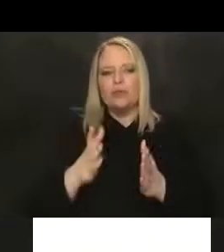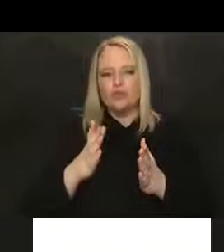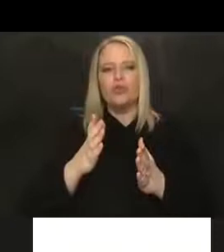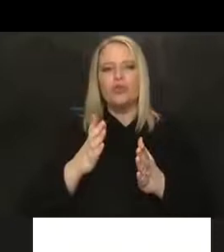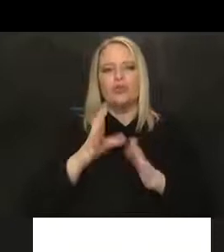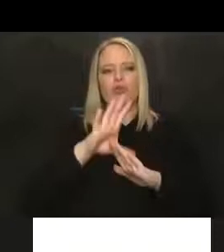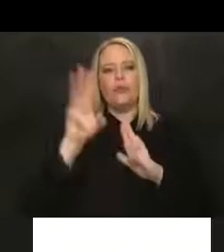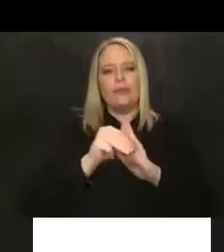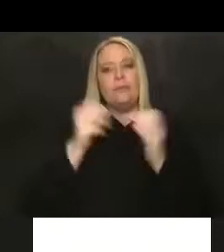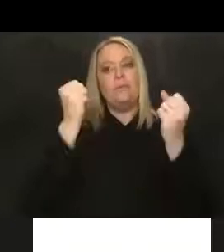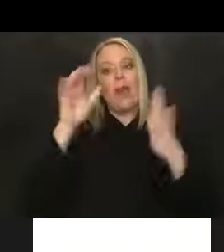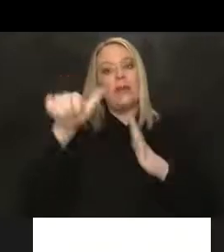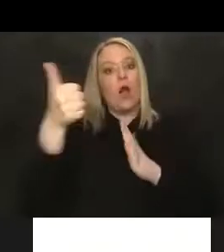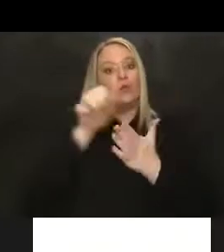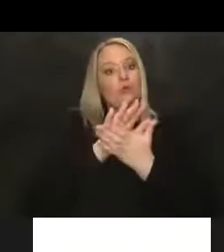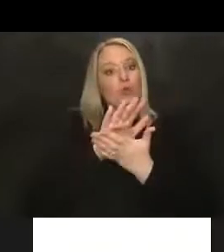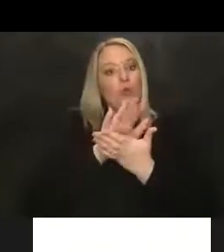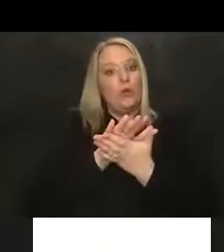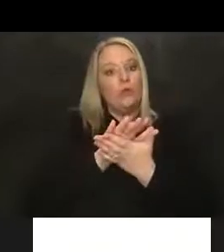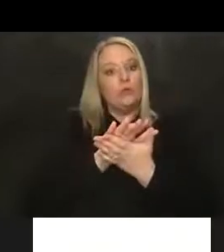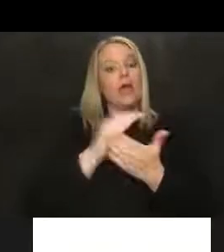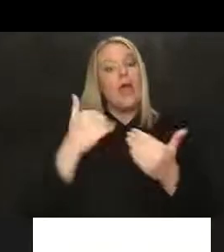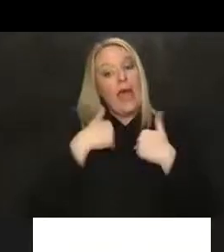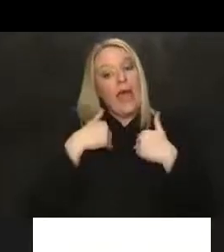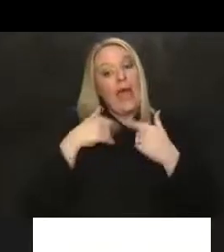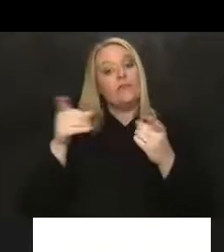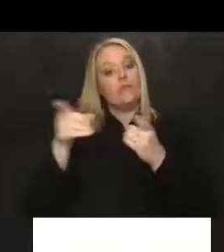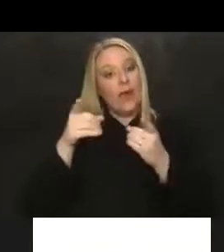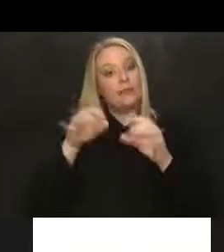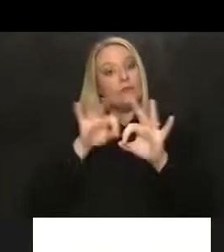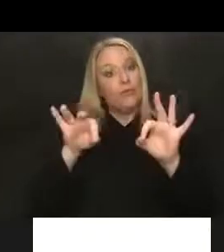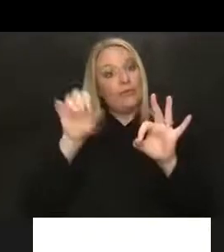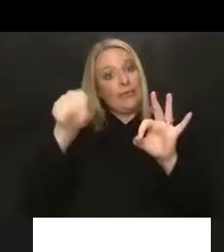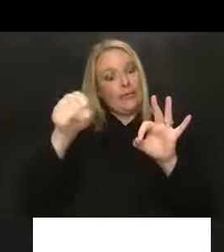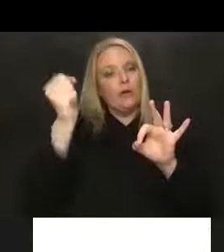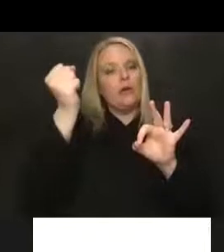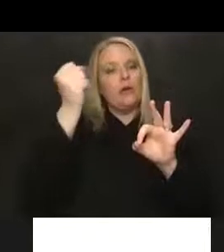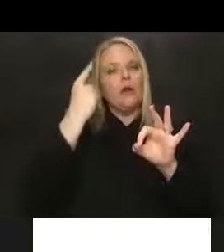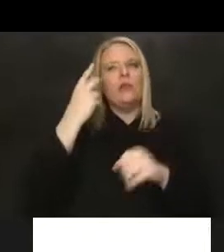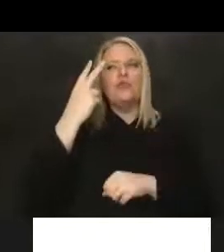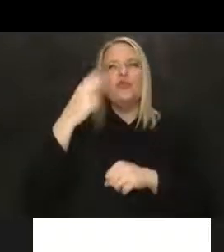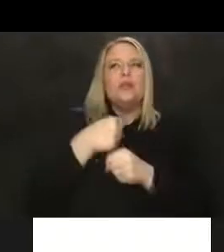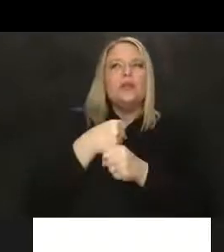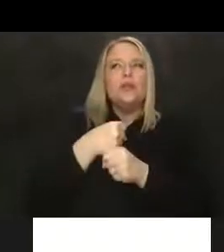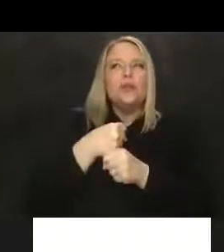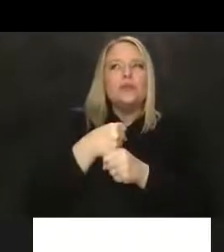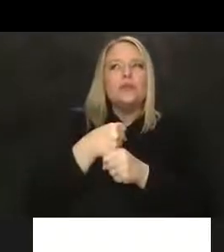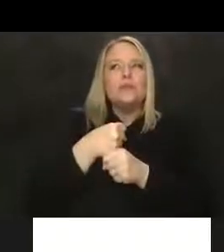other schools had directing degrees, but you took, like, two years of studies with the actors and